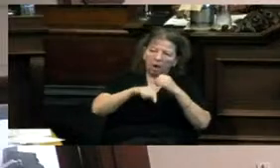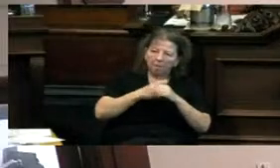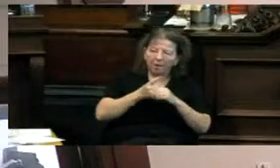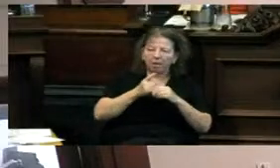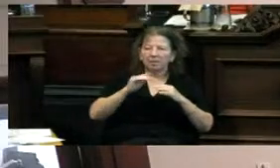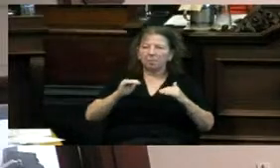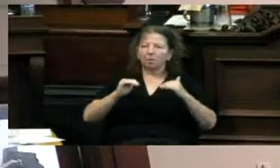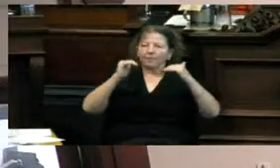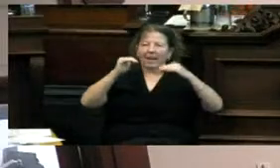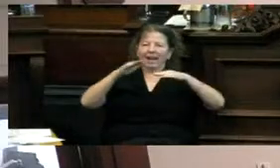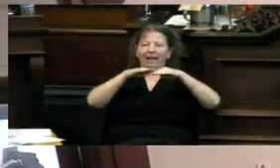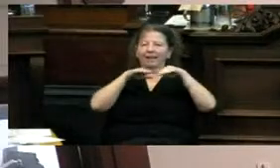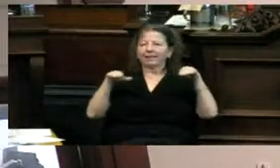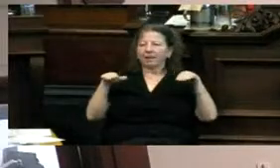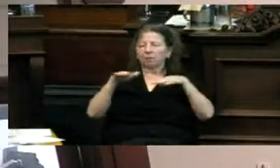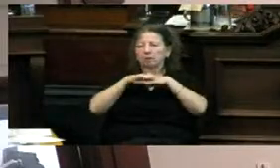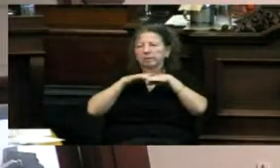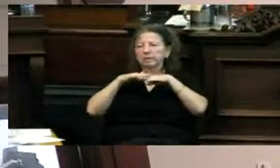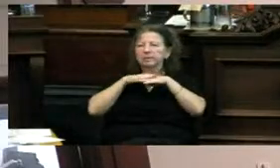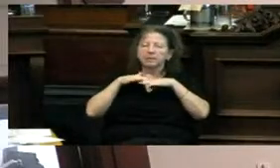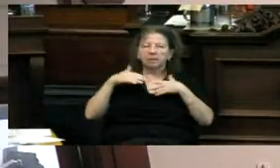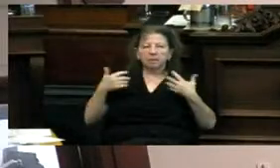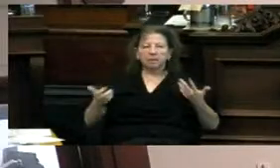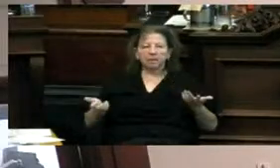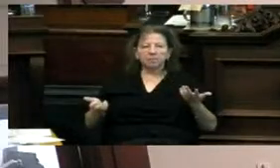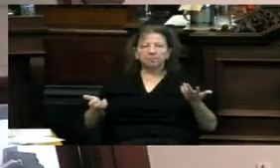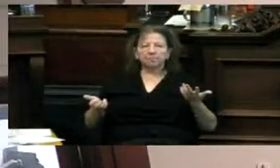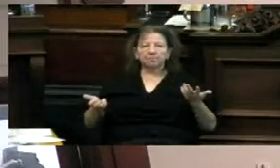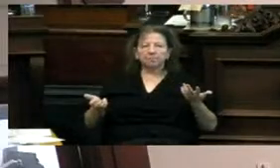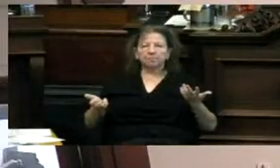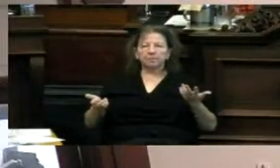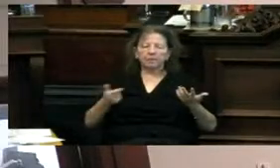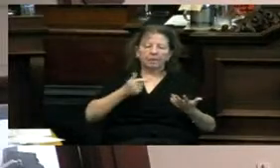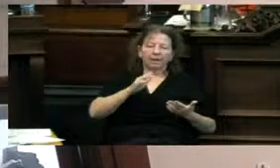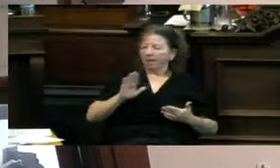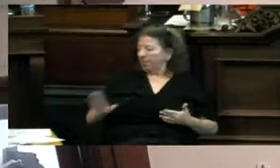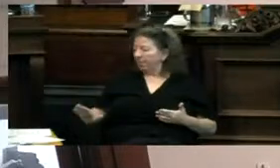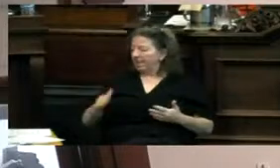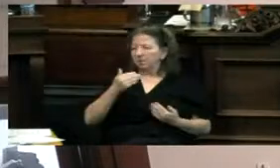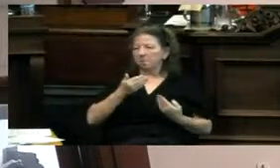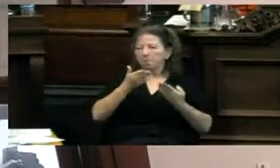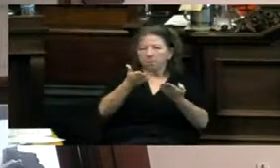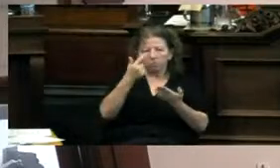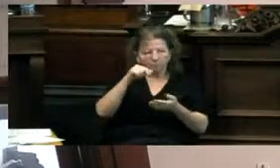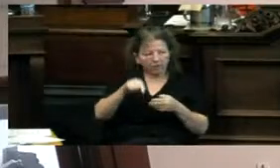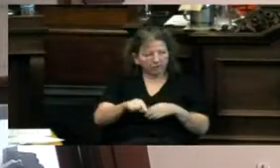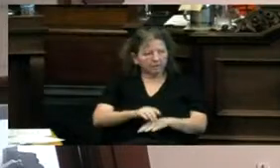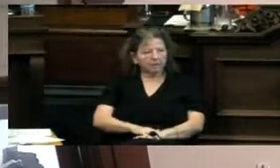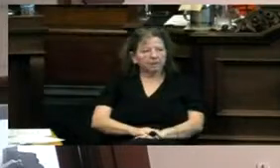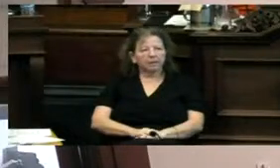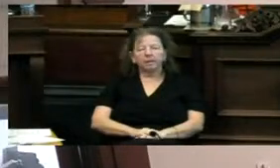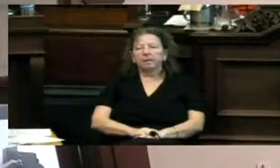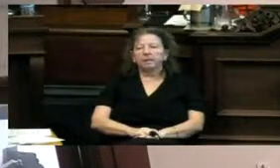earlier this week and kind of go over at least at a very high